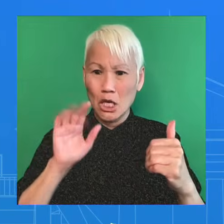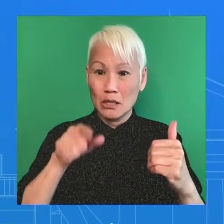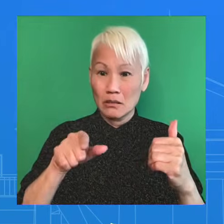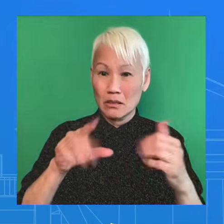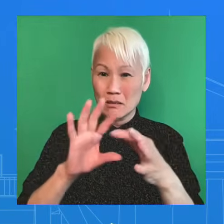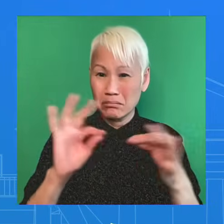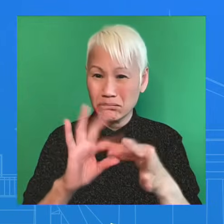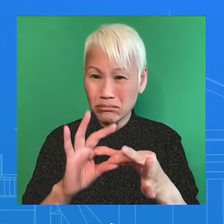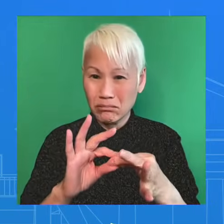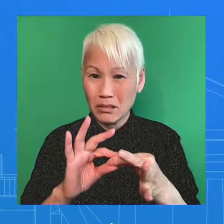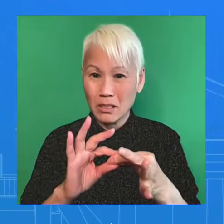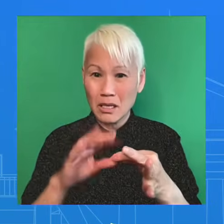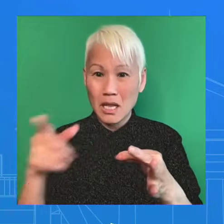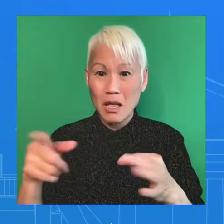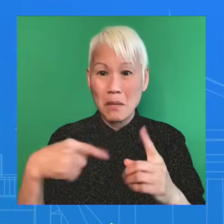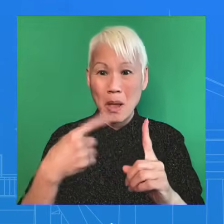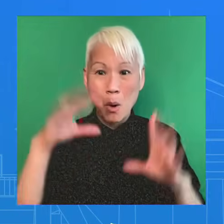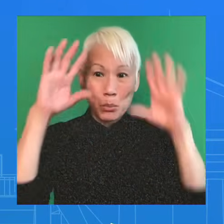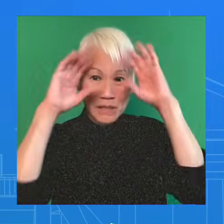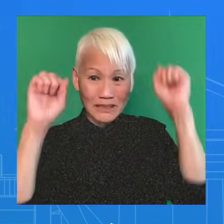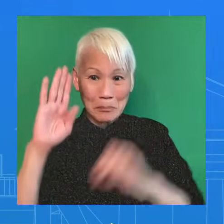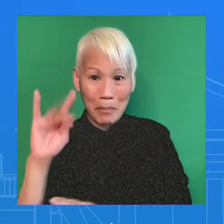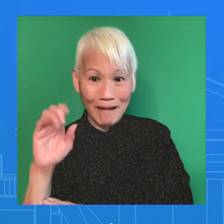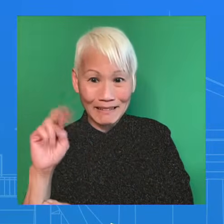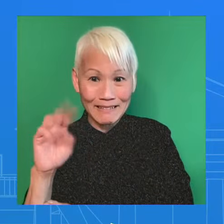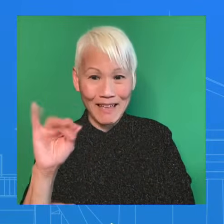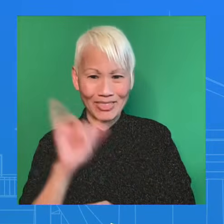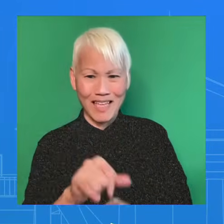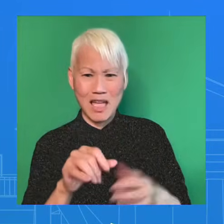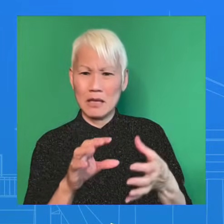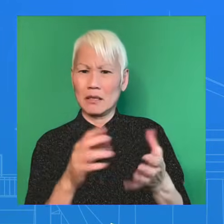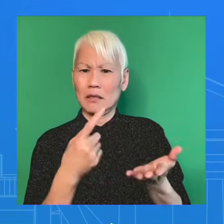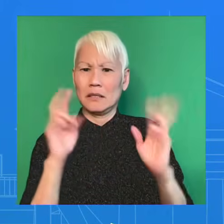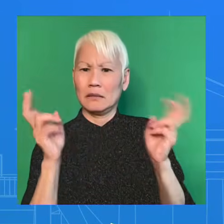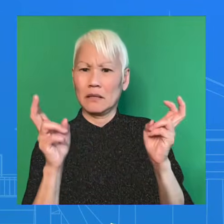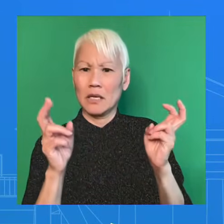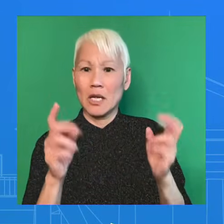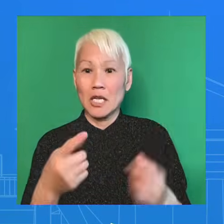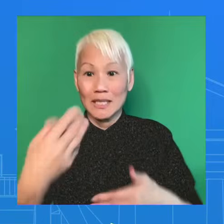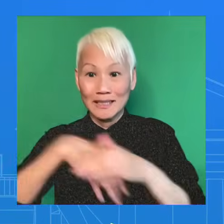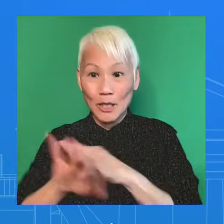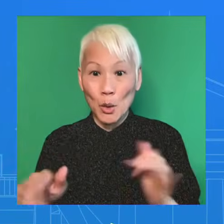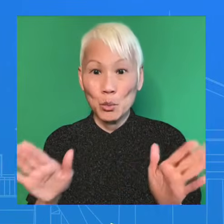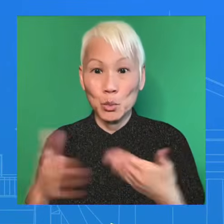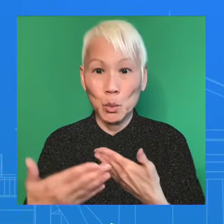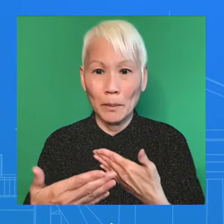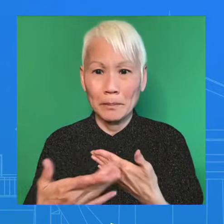You came to this room, and you pleaded with all of us not to publish this material even if we came into possession of it,